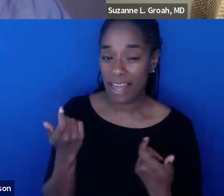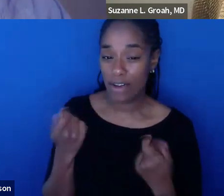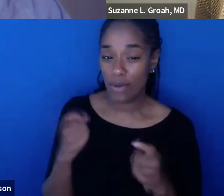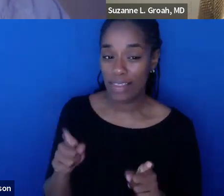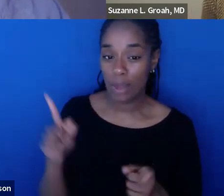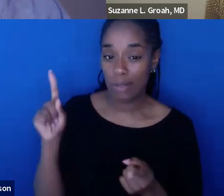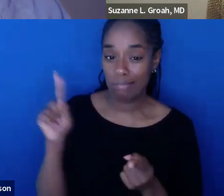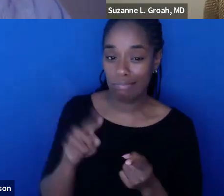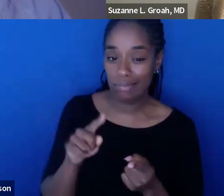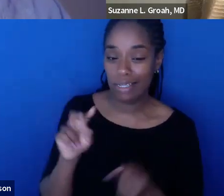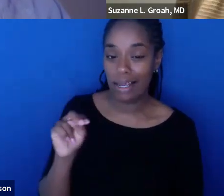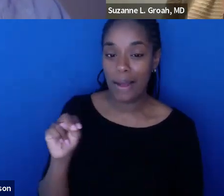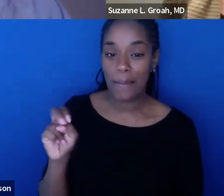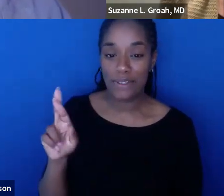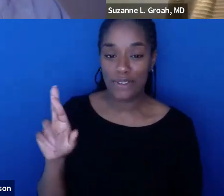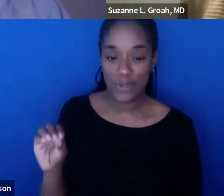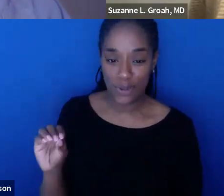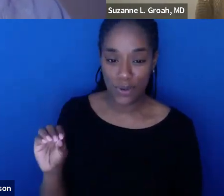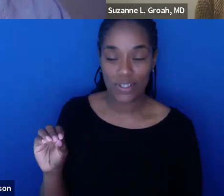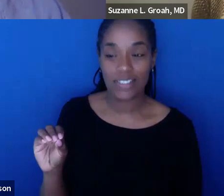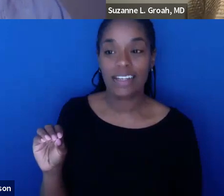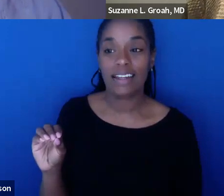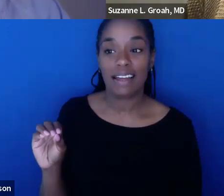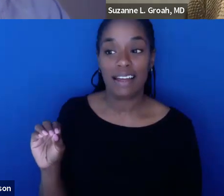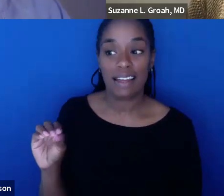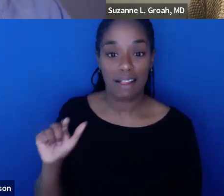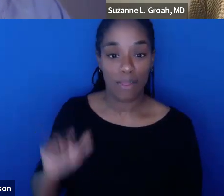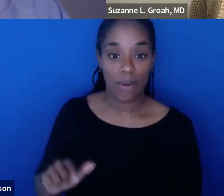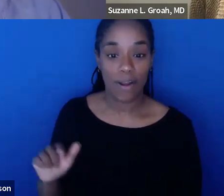neurogenic lower urinary tract dysfunction is a mouthful in and of itself.